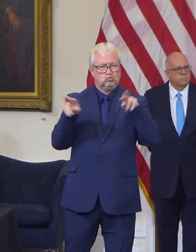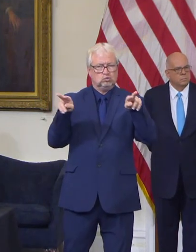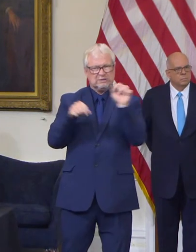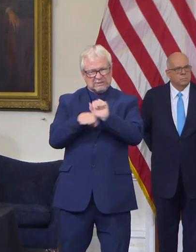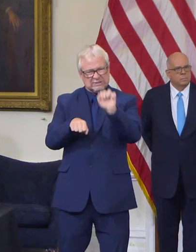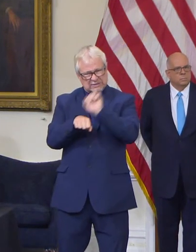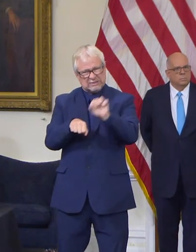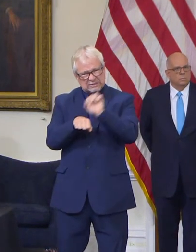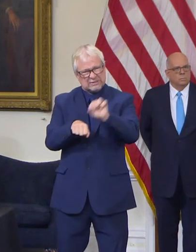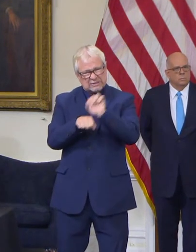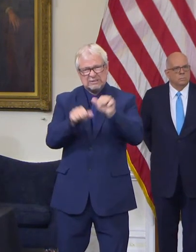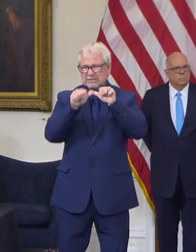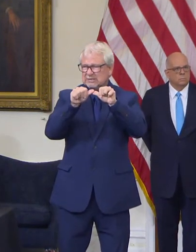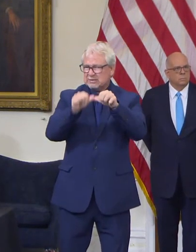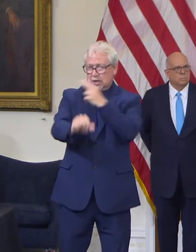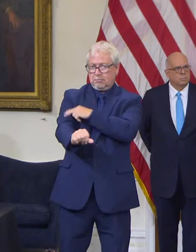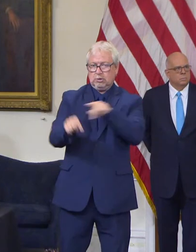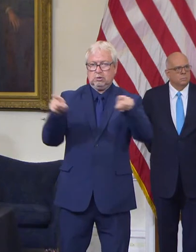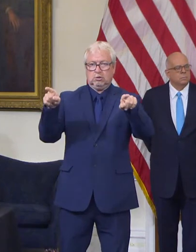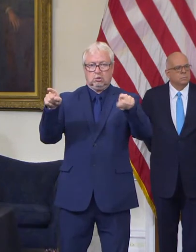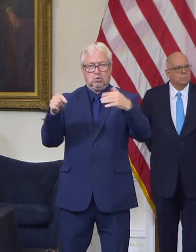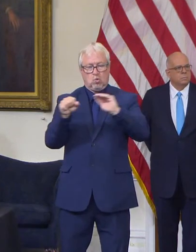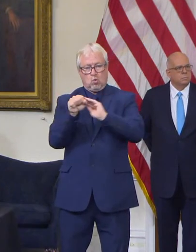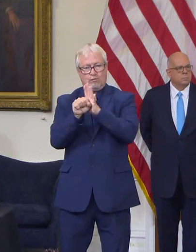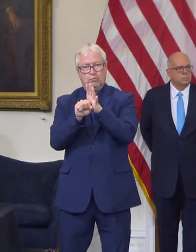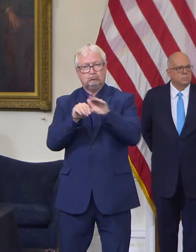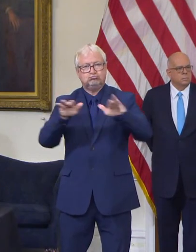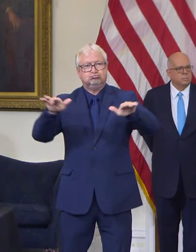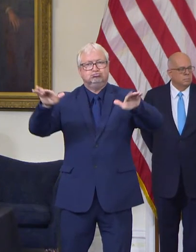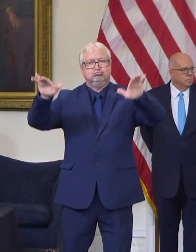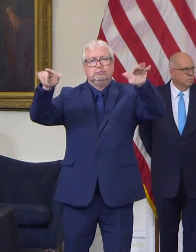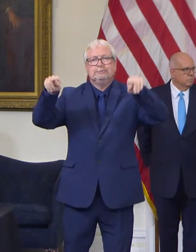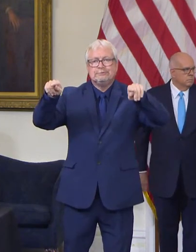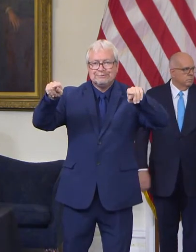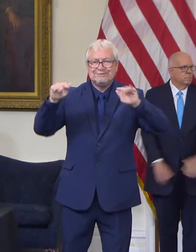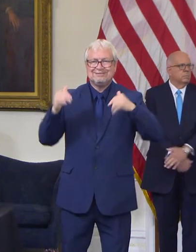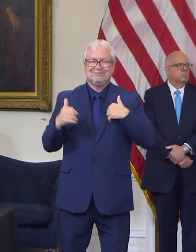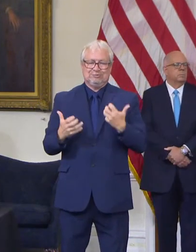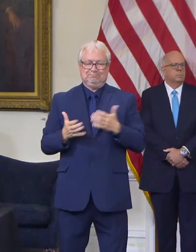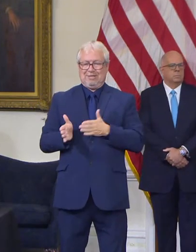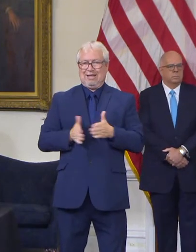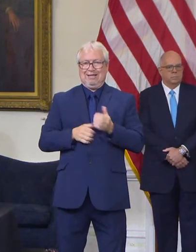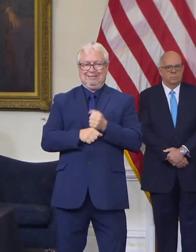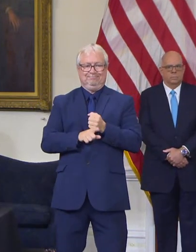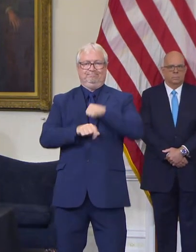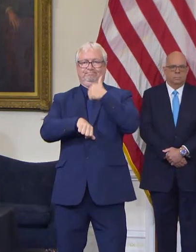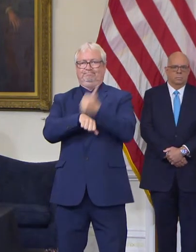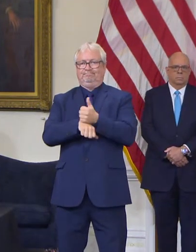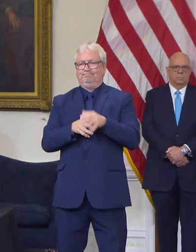resources throughout the state. This week we will expand this to pediatric patients and their needs.